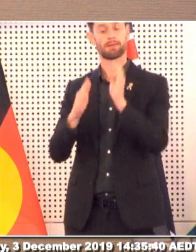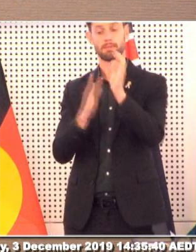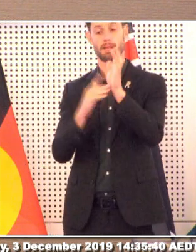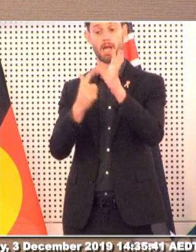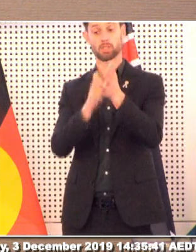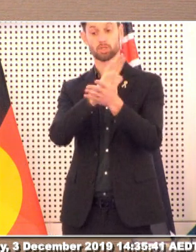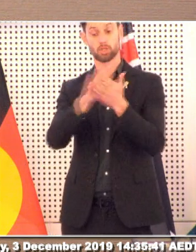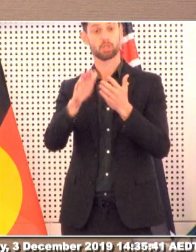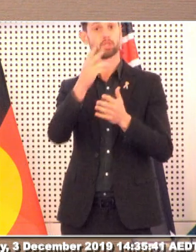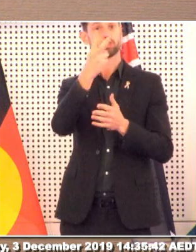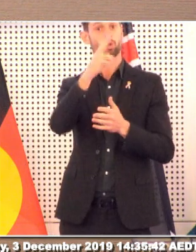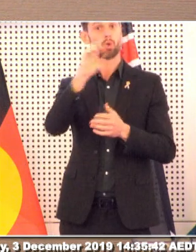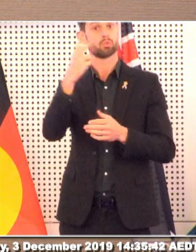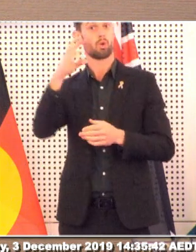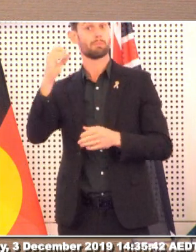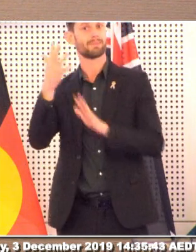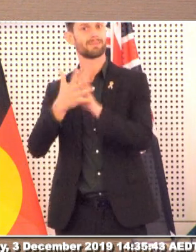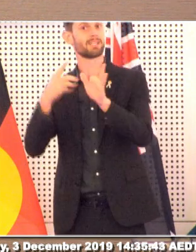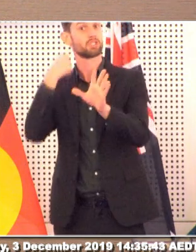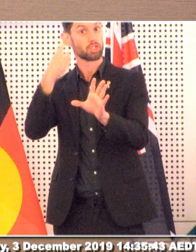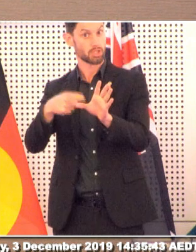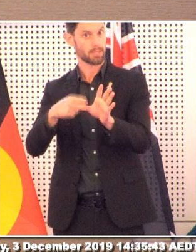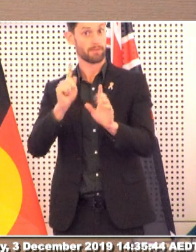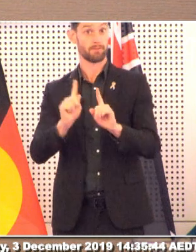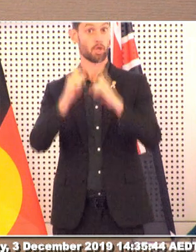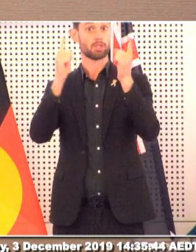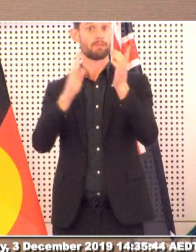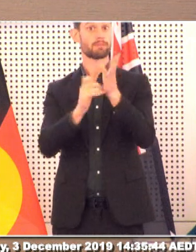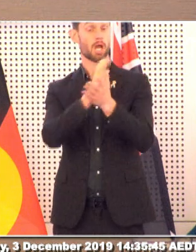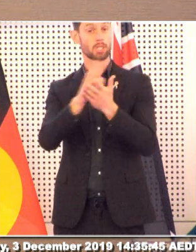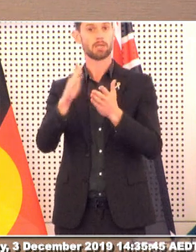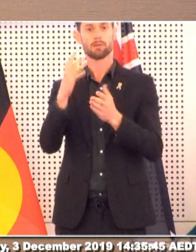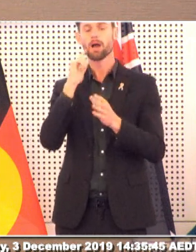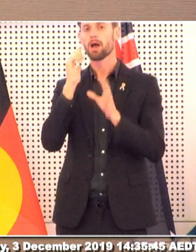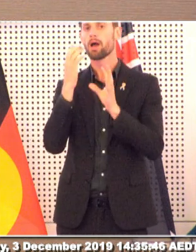So as at the 1st of March, the amendments to the Guardianship and Administration Act